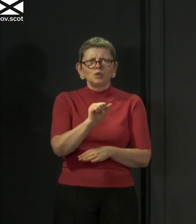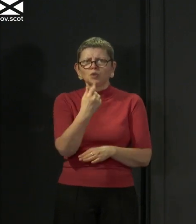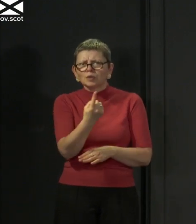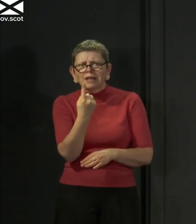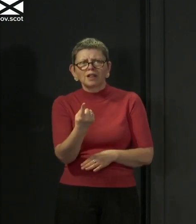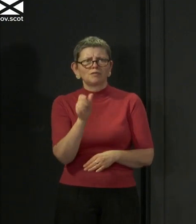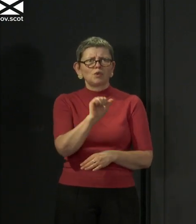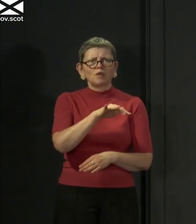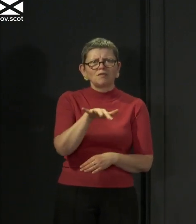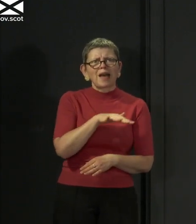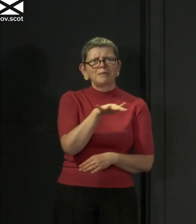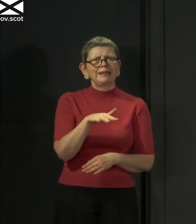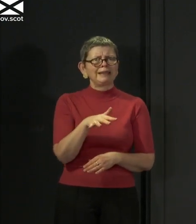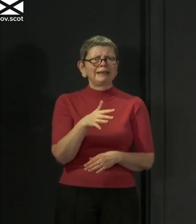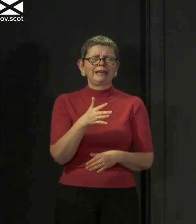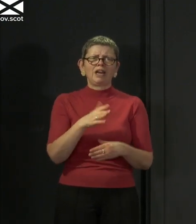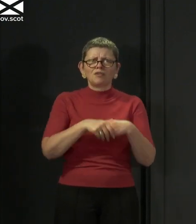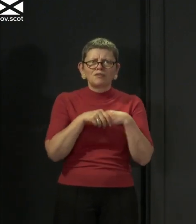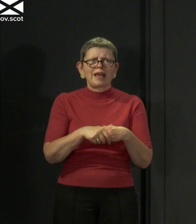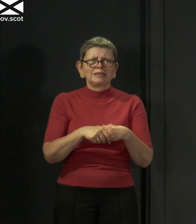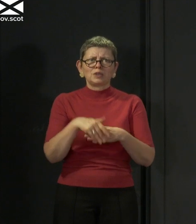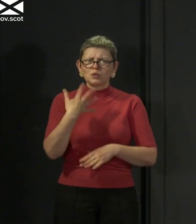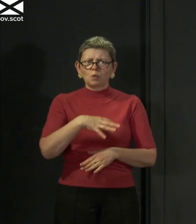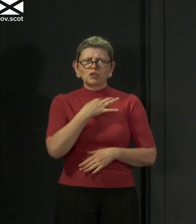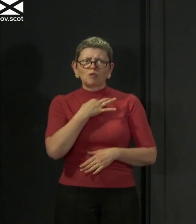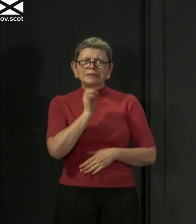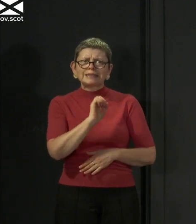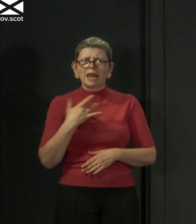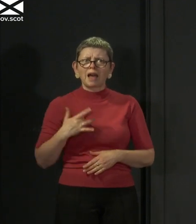The fact is these restrictions are working. They are helping us to slow the spread of